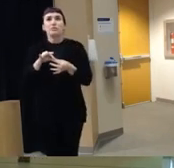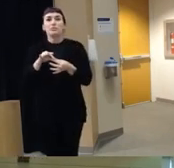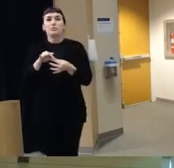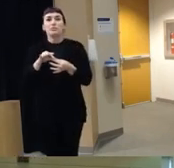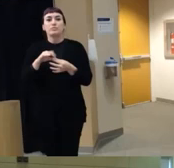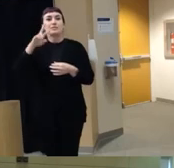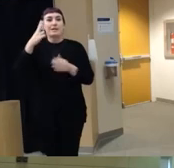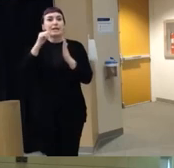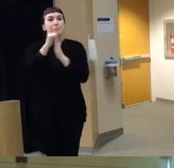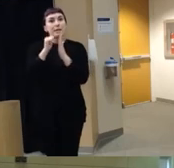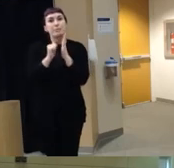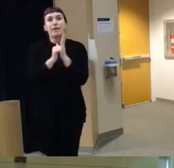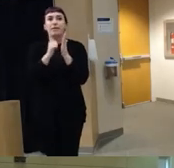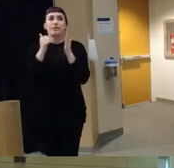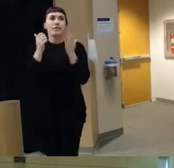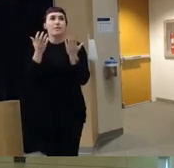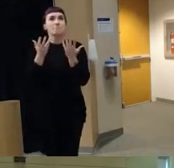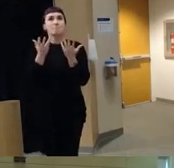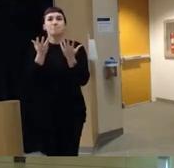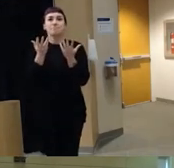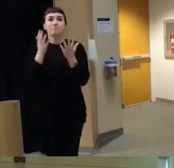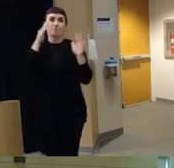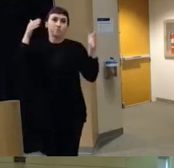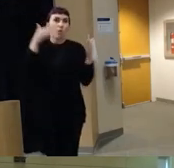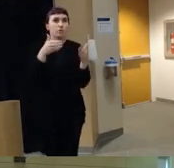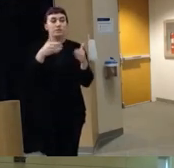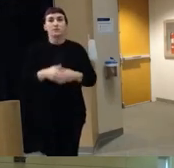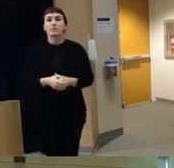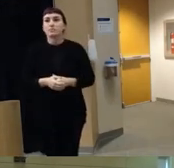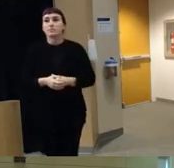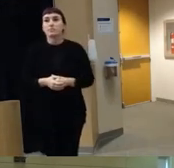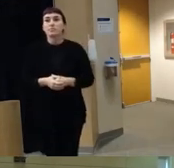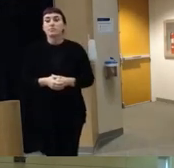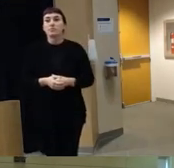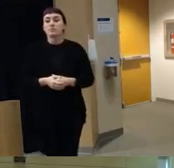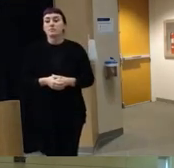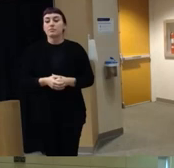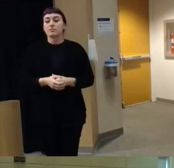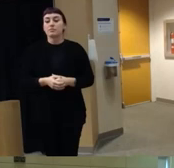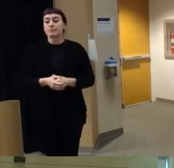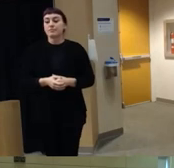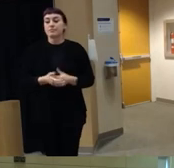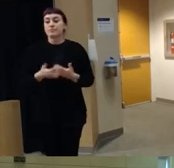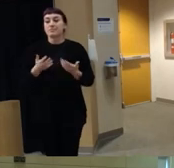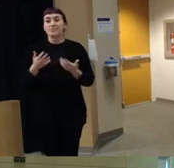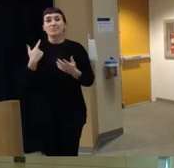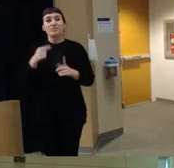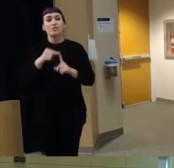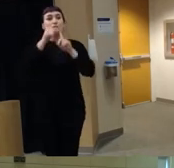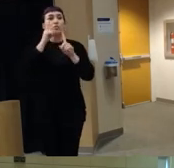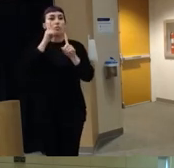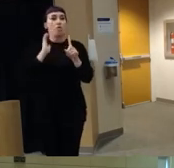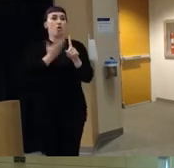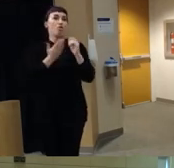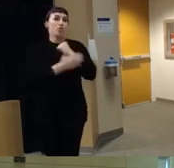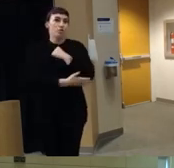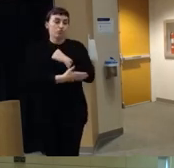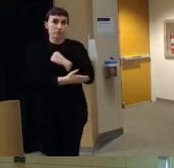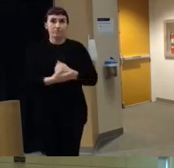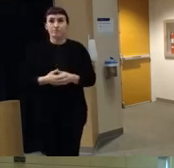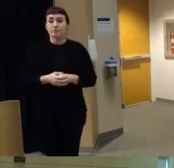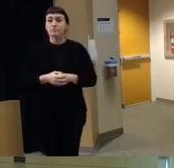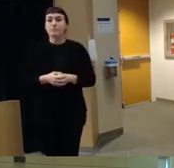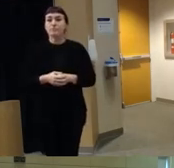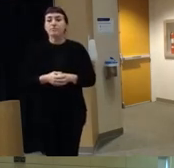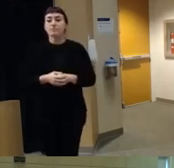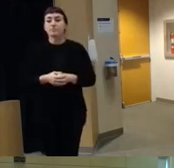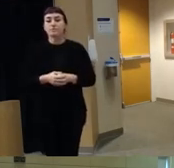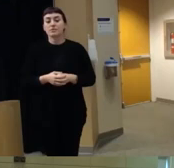Amendment um focus um a lot of it um is unique to our country um you know I think it boils down to